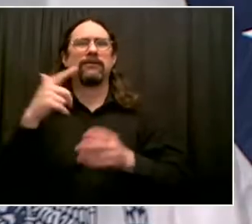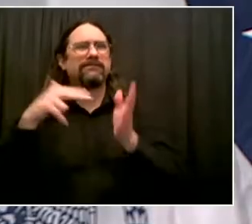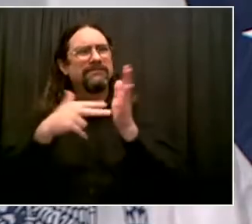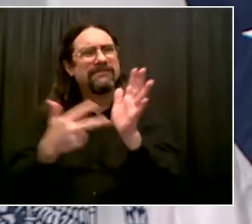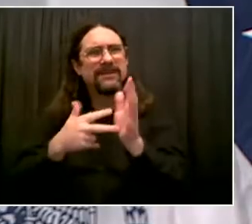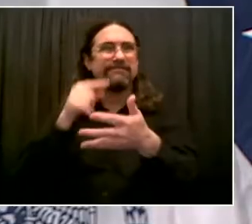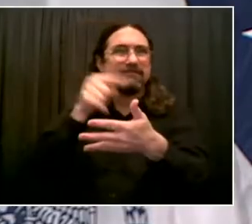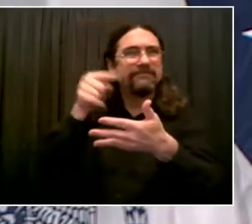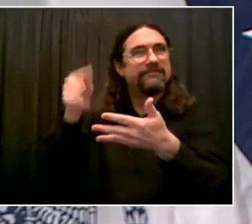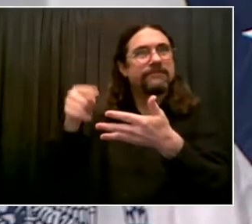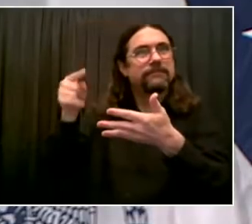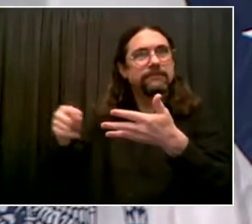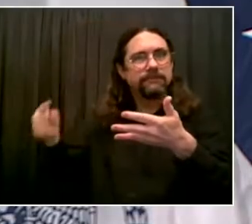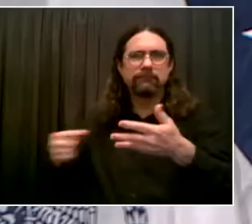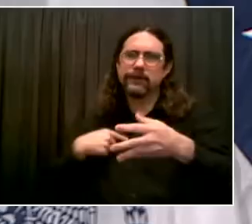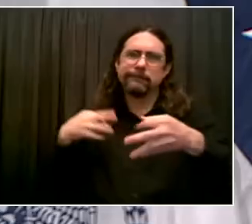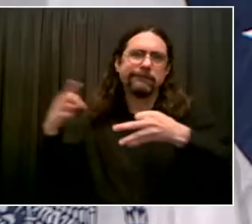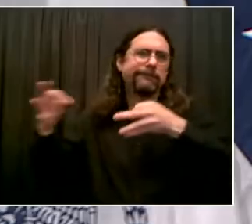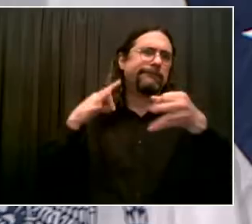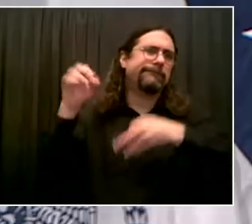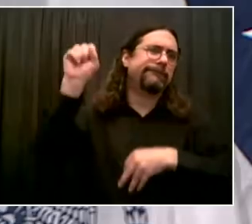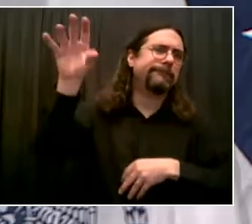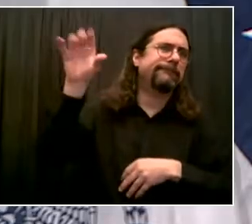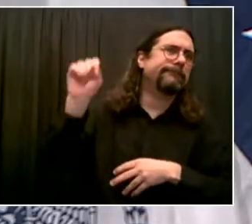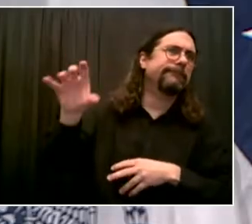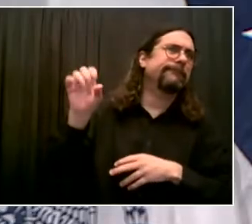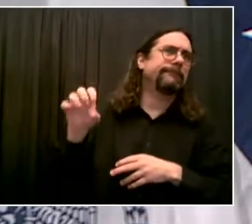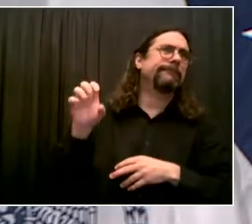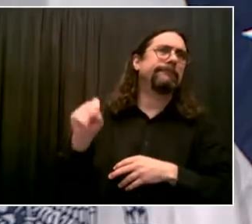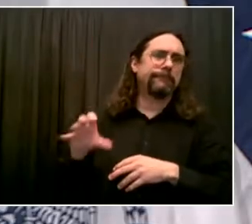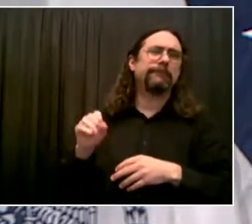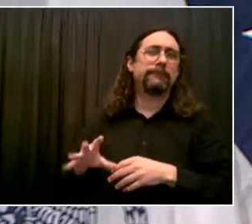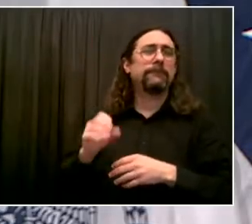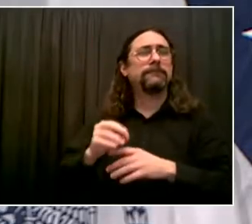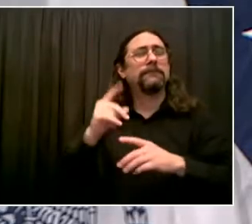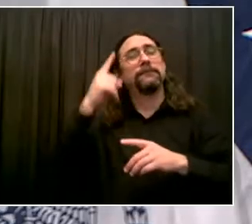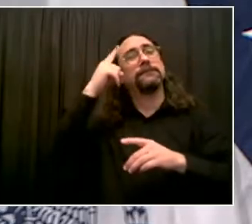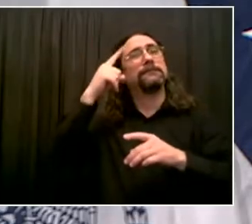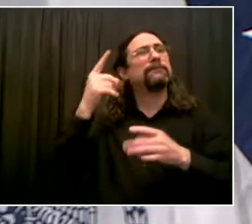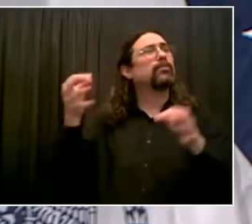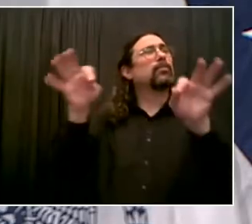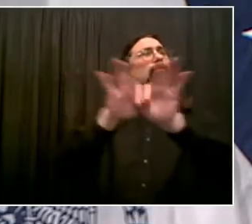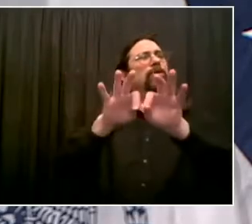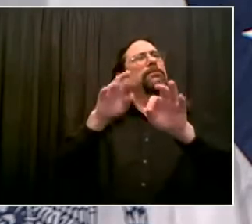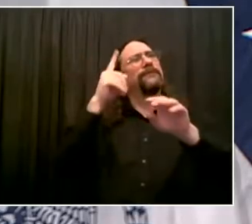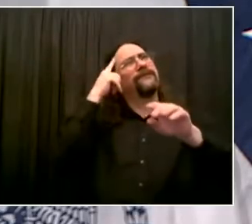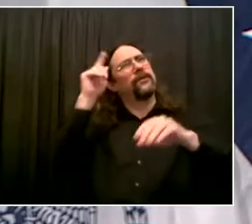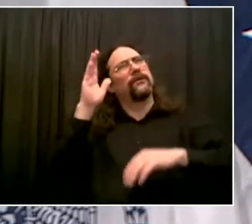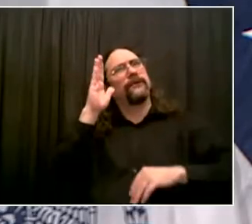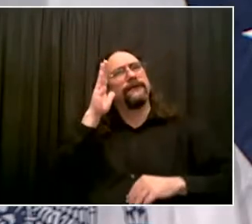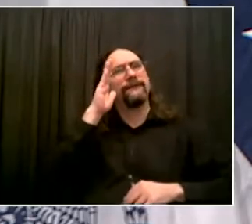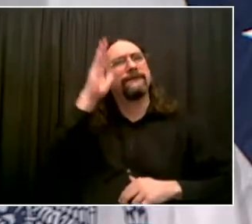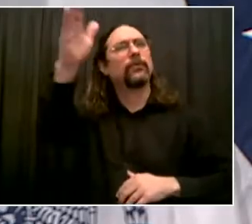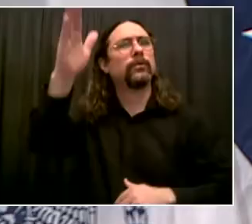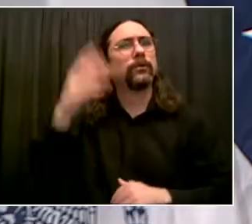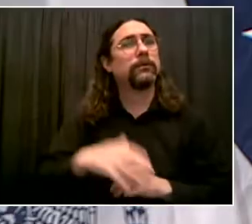REACHING EVERY PART OF THE CITY, REACHING PEOPLE IN EVERY WAY AND OBVIOUSLY IT MEANS PREPARING FOR